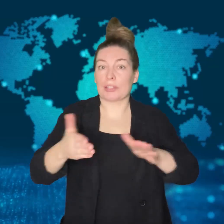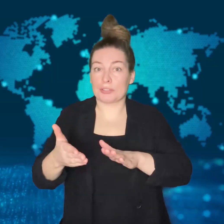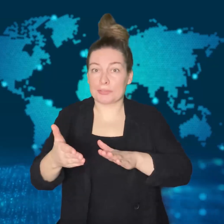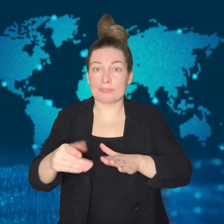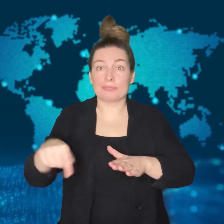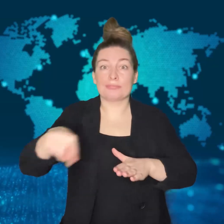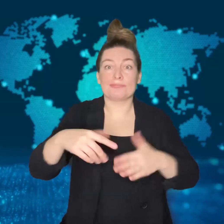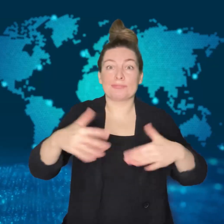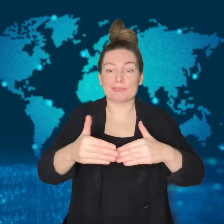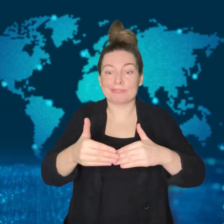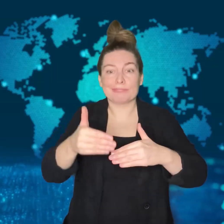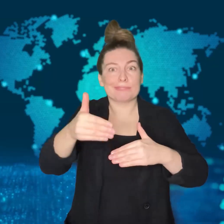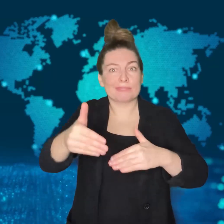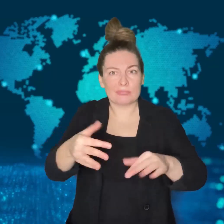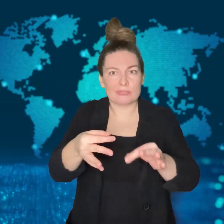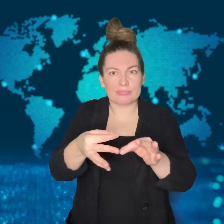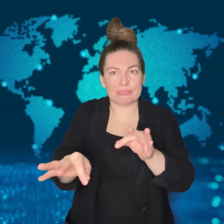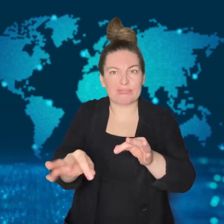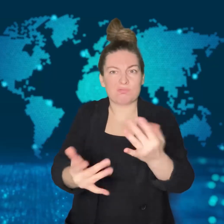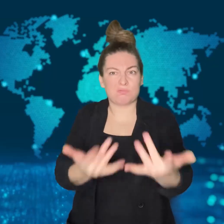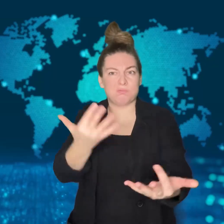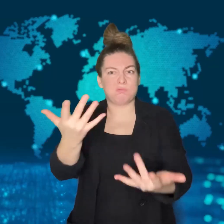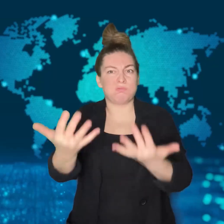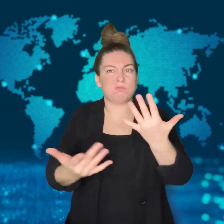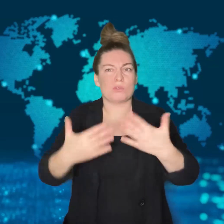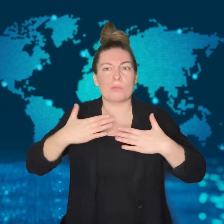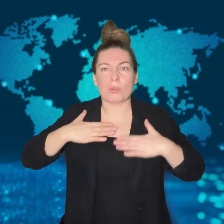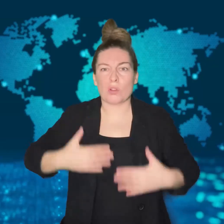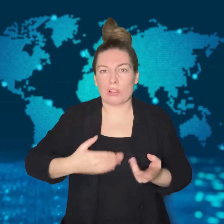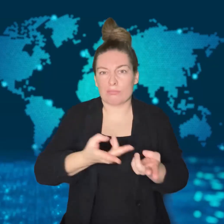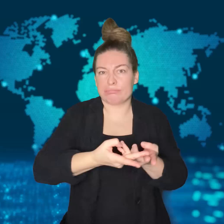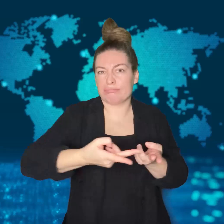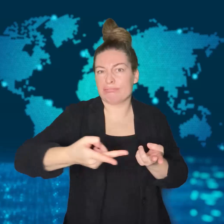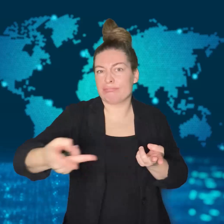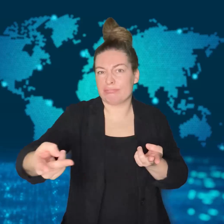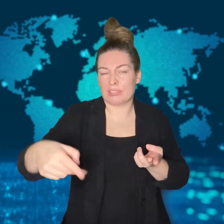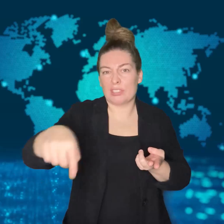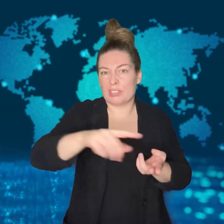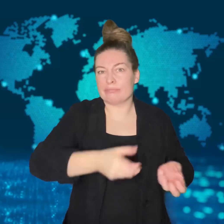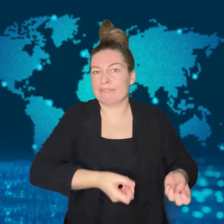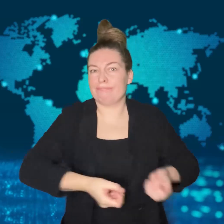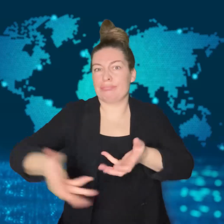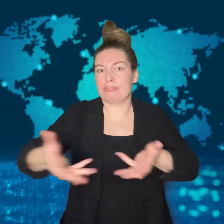the chief's stronghold to be executed.